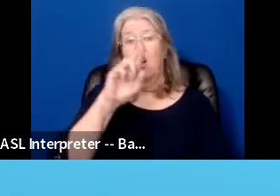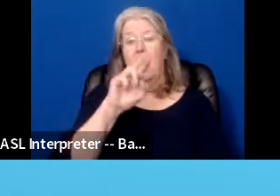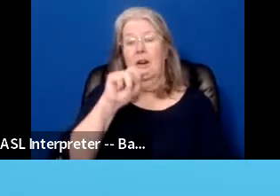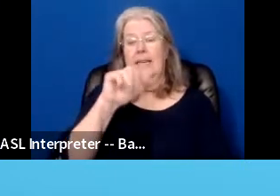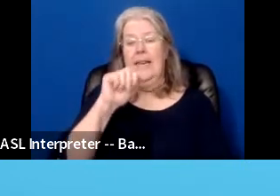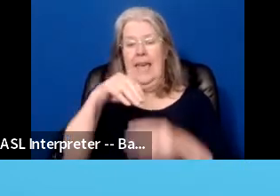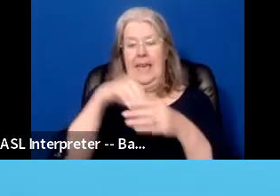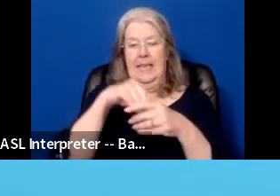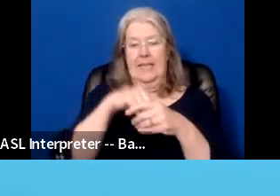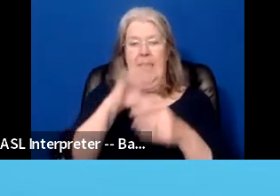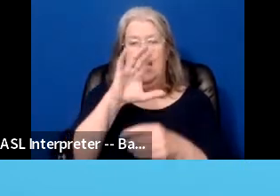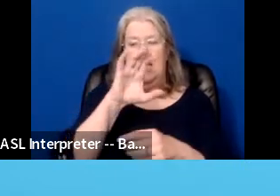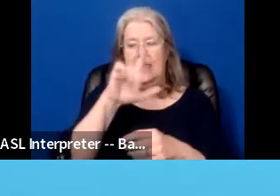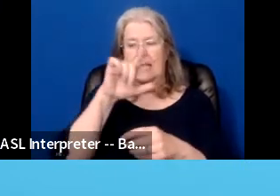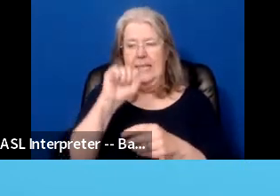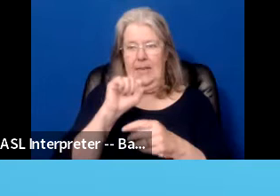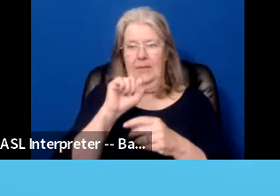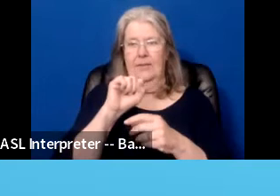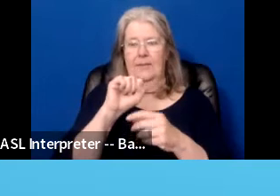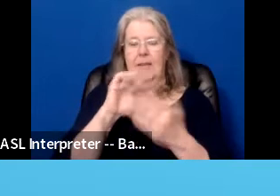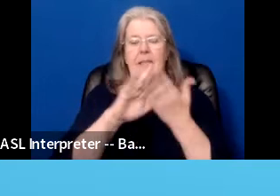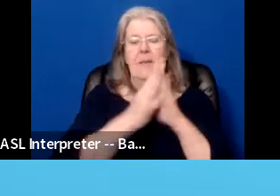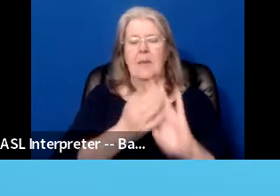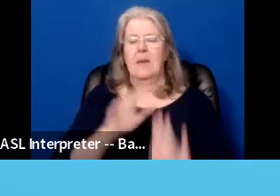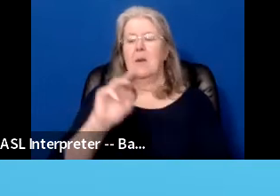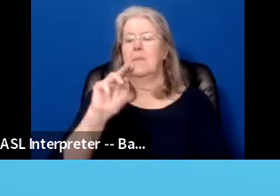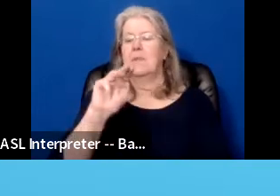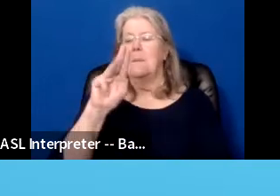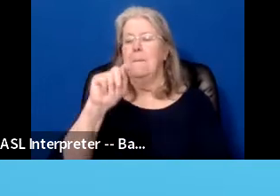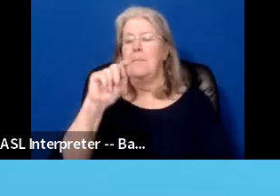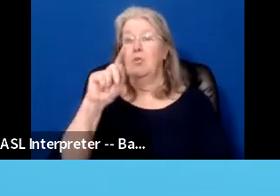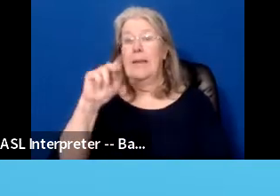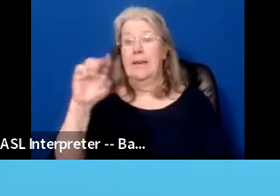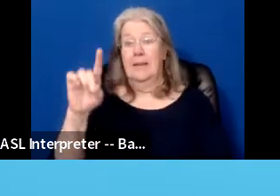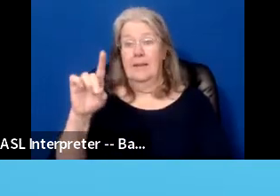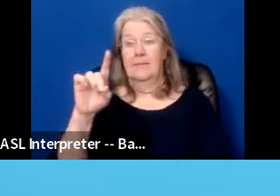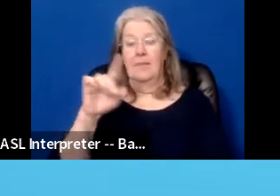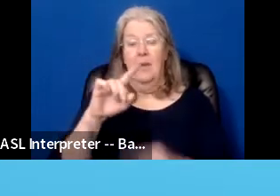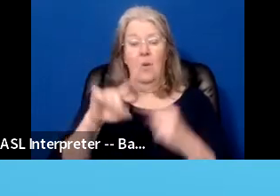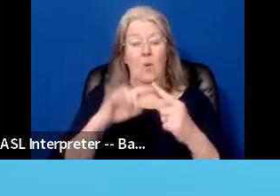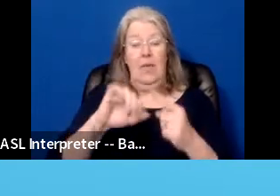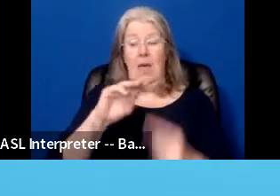that gets mutated and when that mutates what happens is it it kind of changes